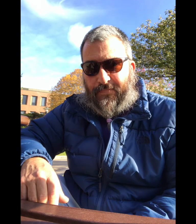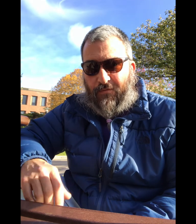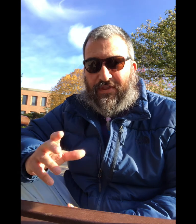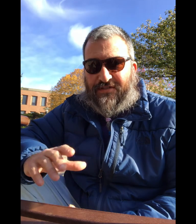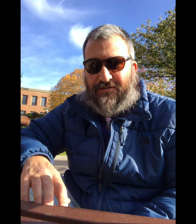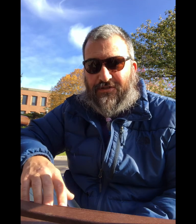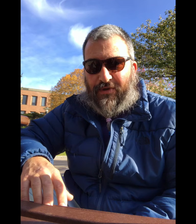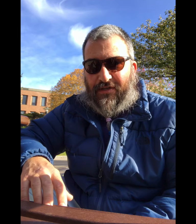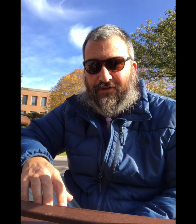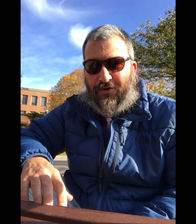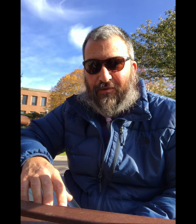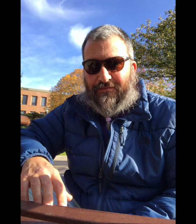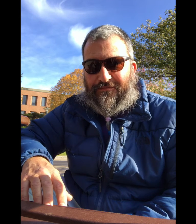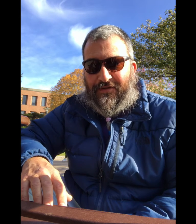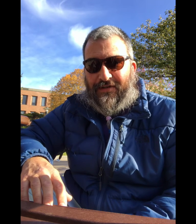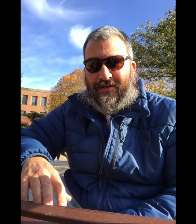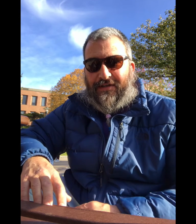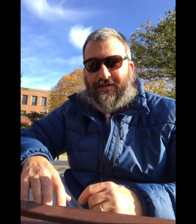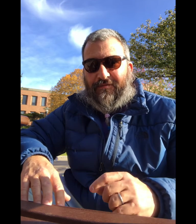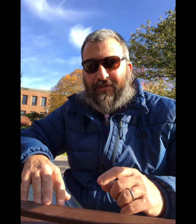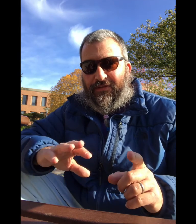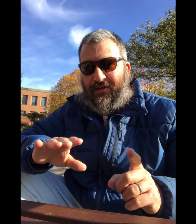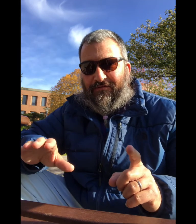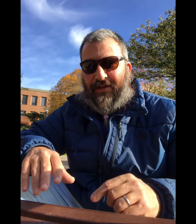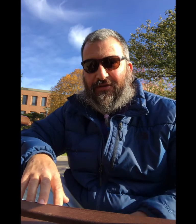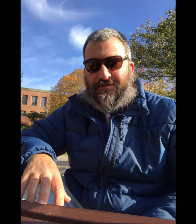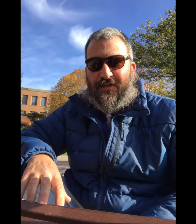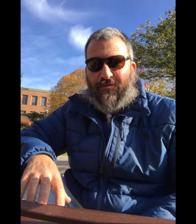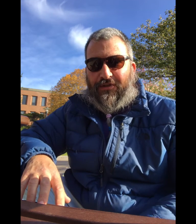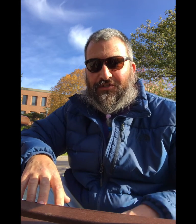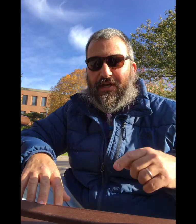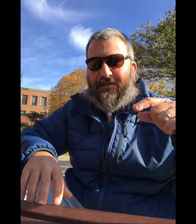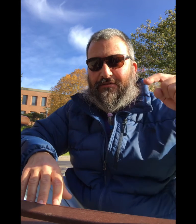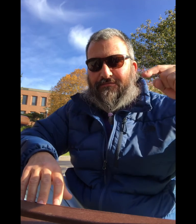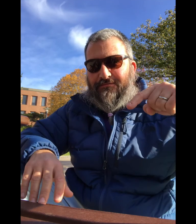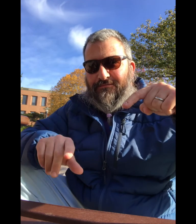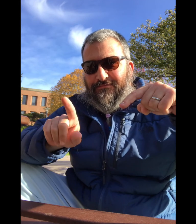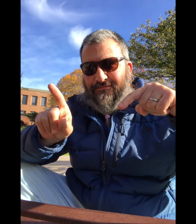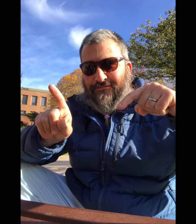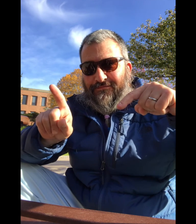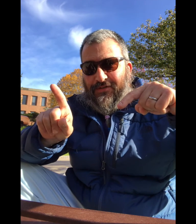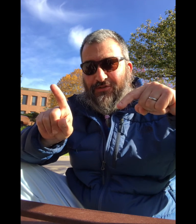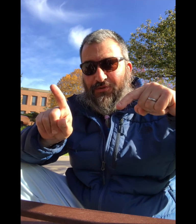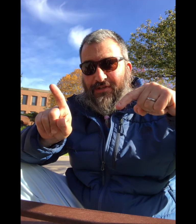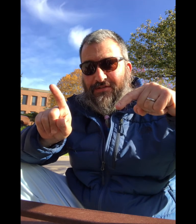well that's the easiest way to get the global, then the other values they will check does it do this